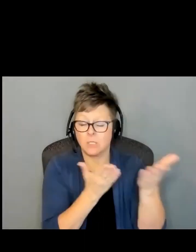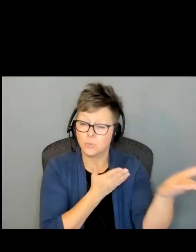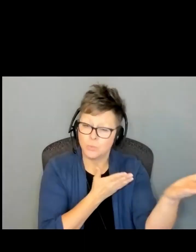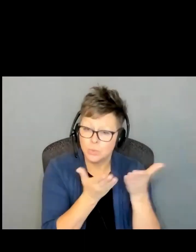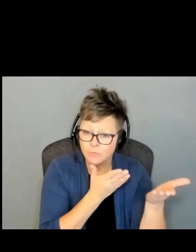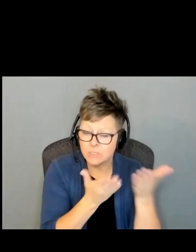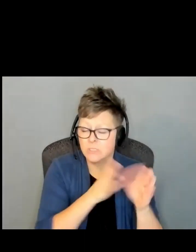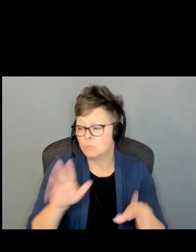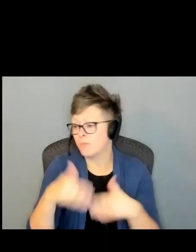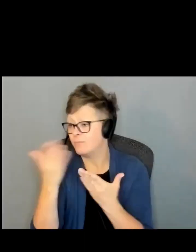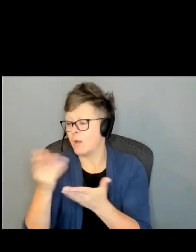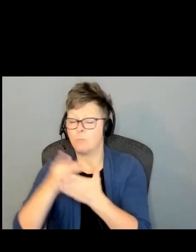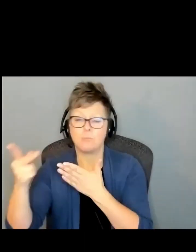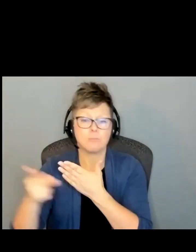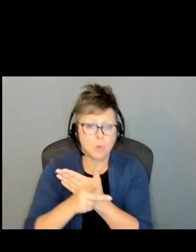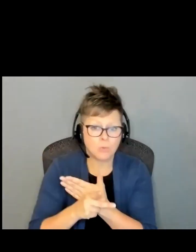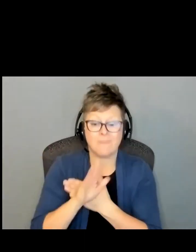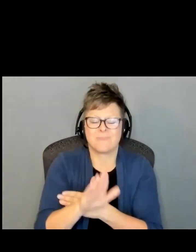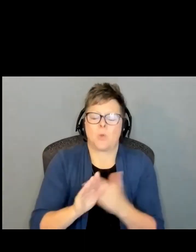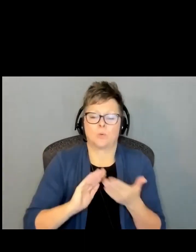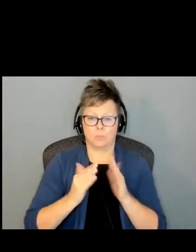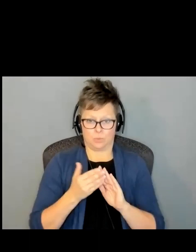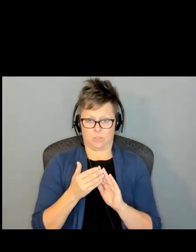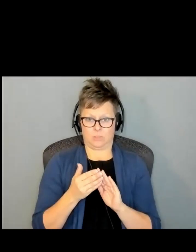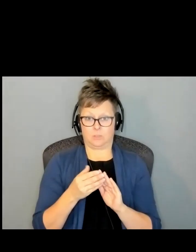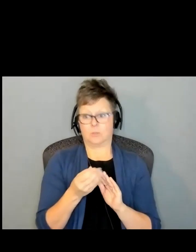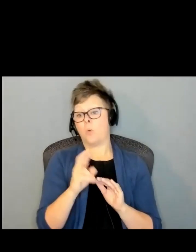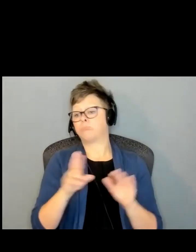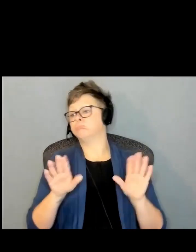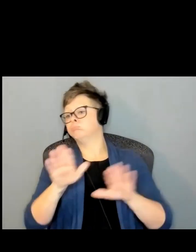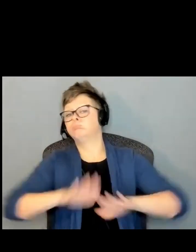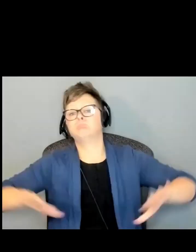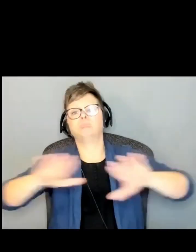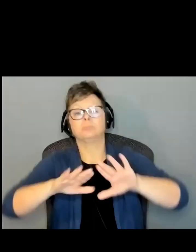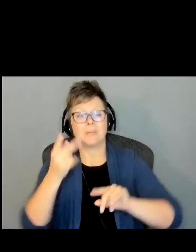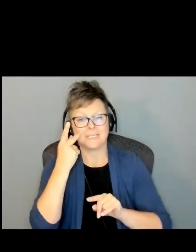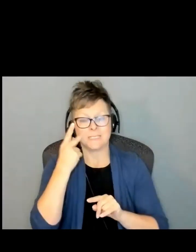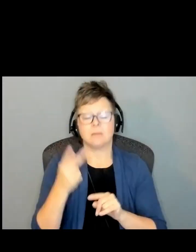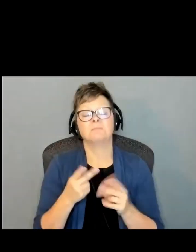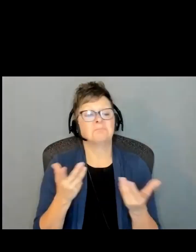your local community or in a broader area to say, here’s who does this well, here’s